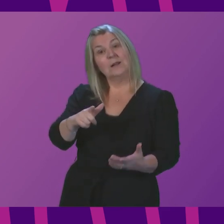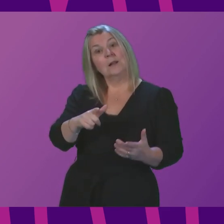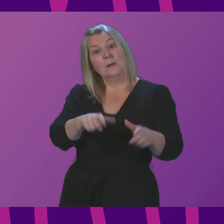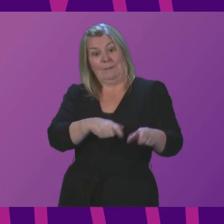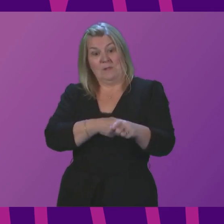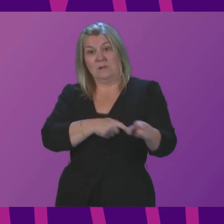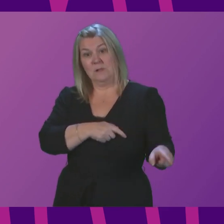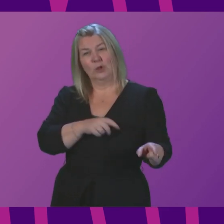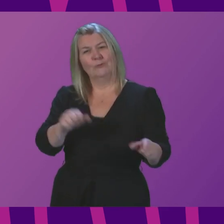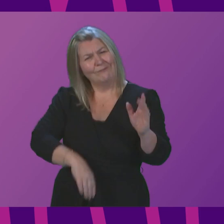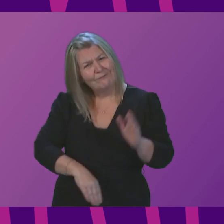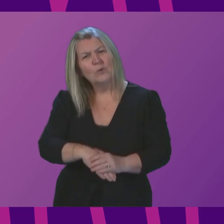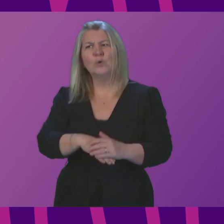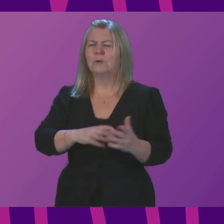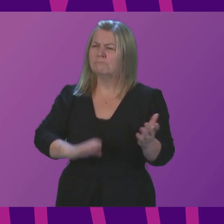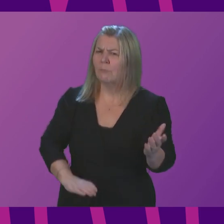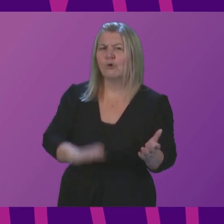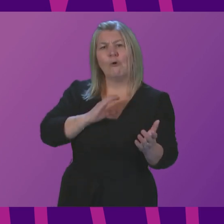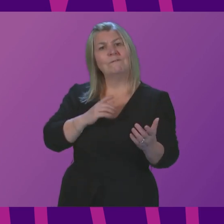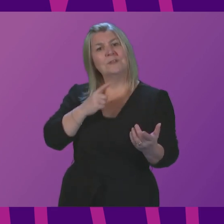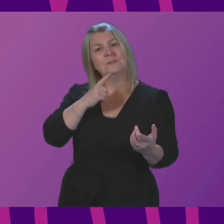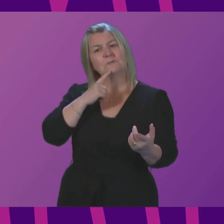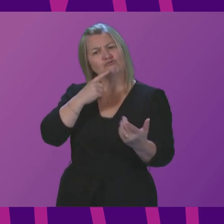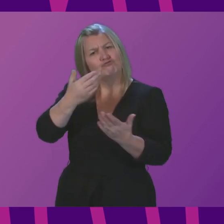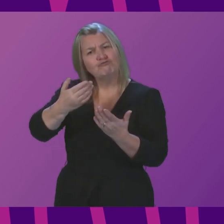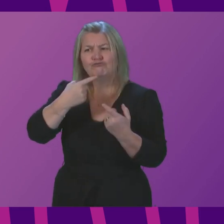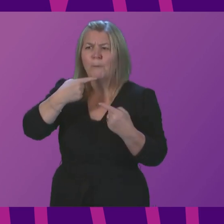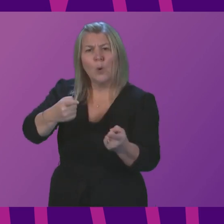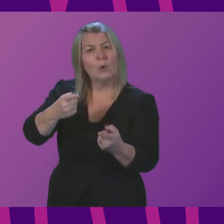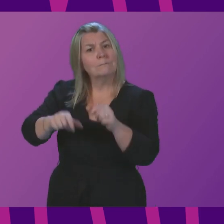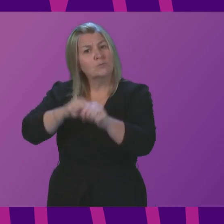process and that the judicial system treats them with dignity and compassion? Will she